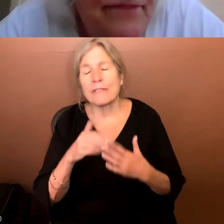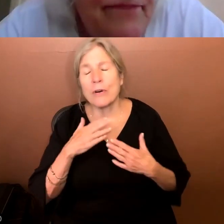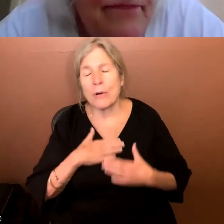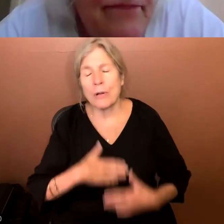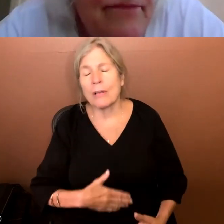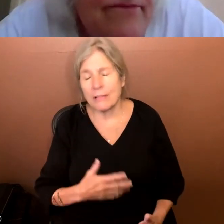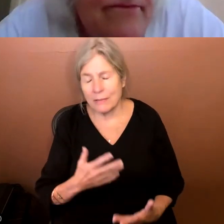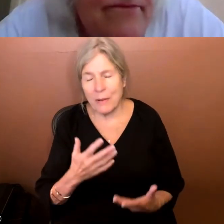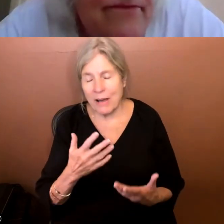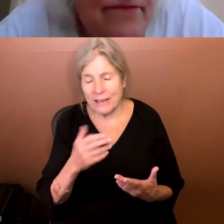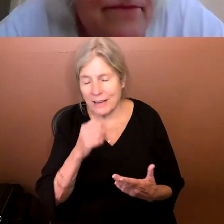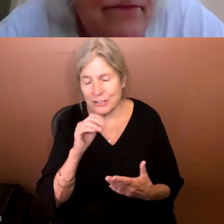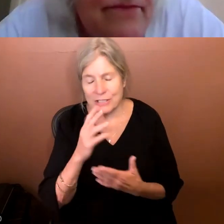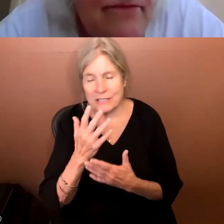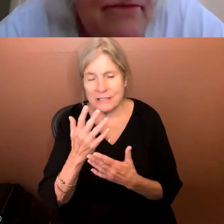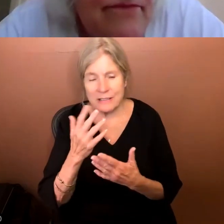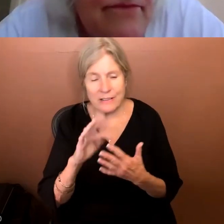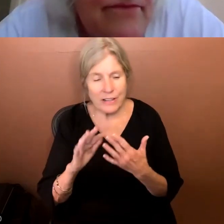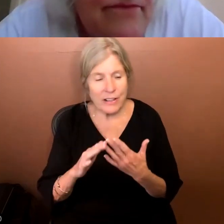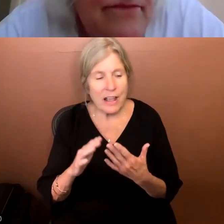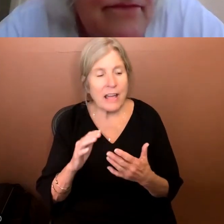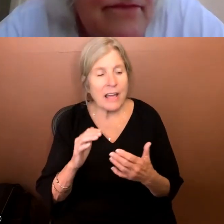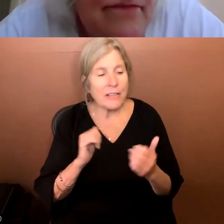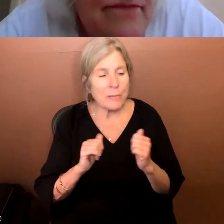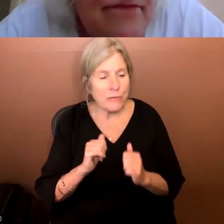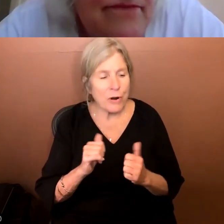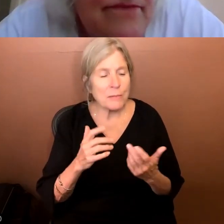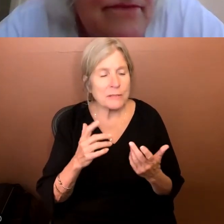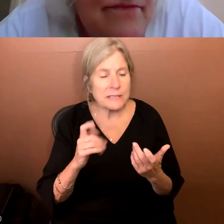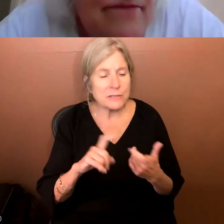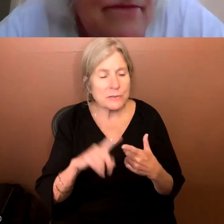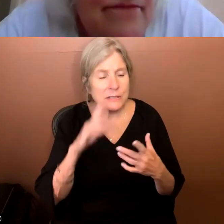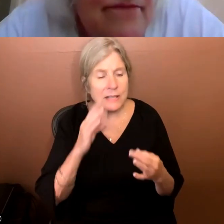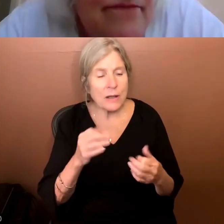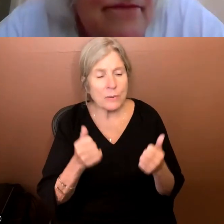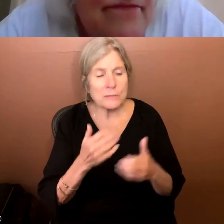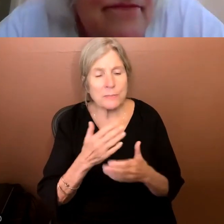where performers need to decide which part of the body they are going to use as a